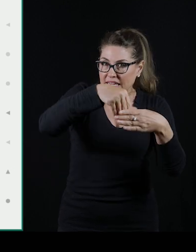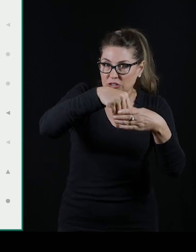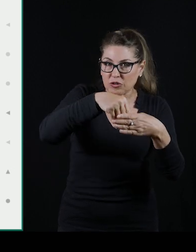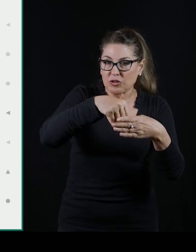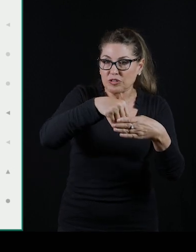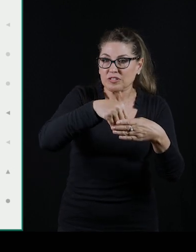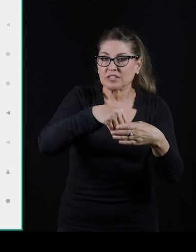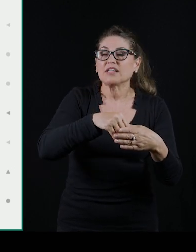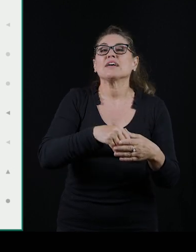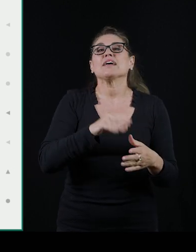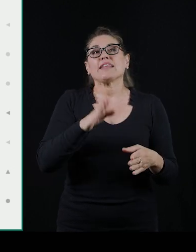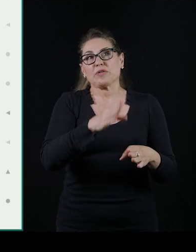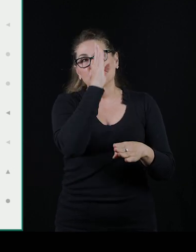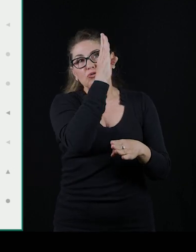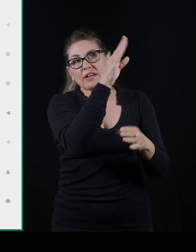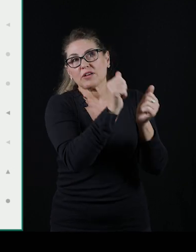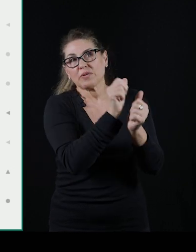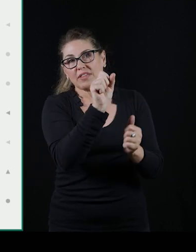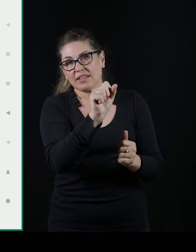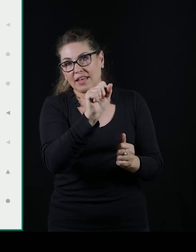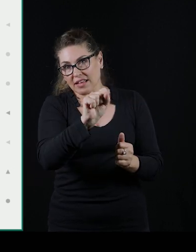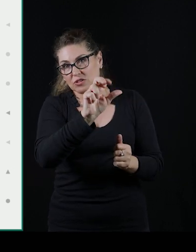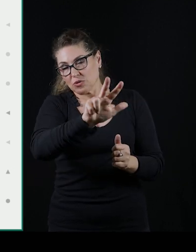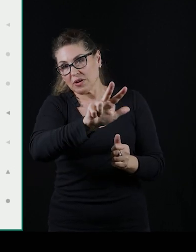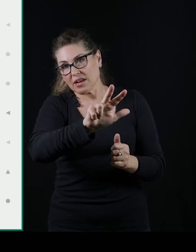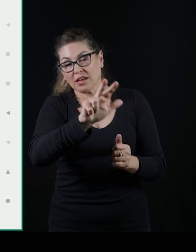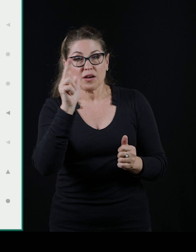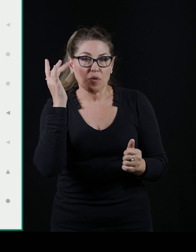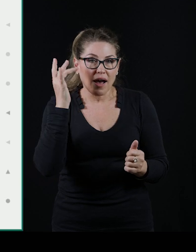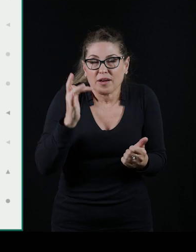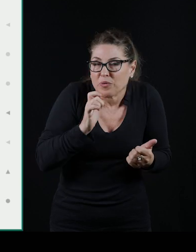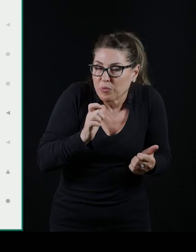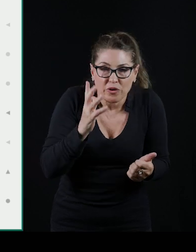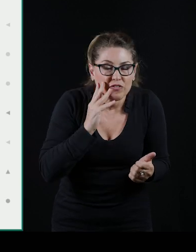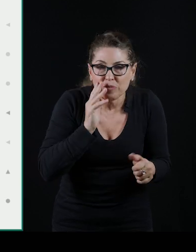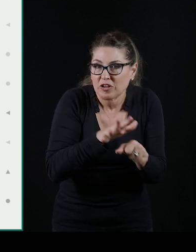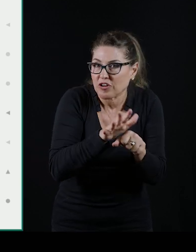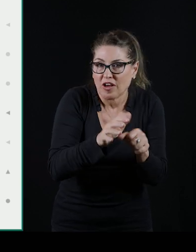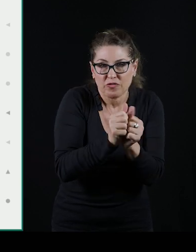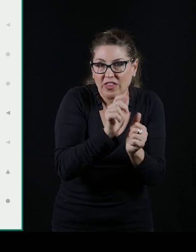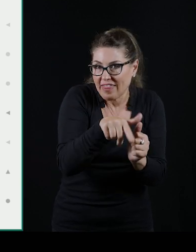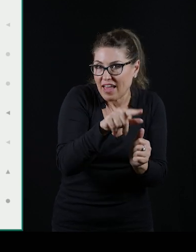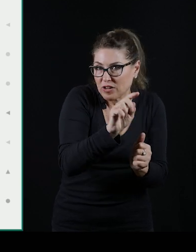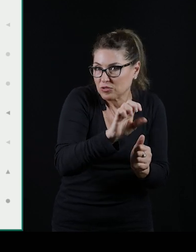that still talked to directly to S3 due to partially our lack of familiarity with those tools